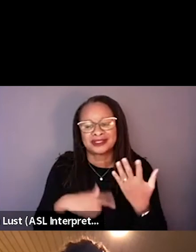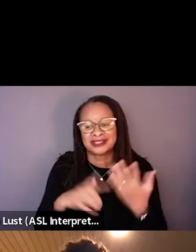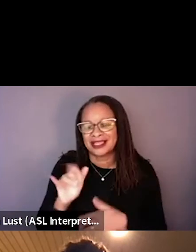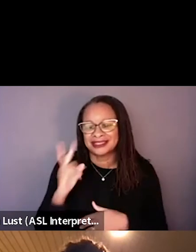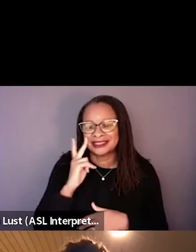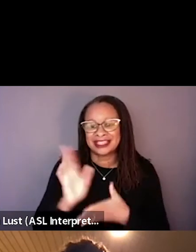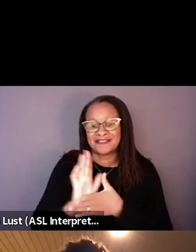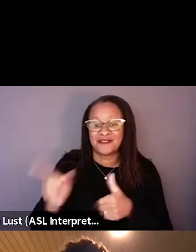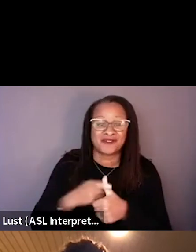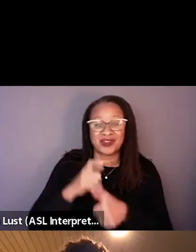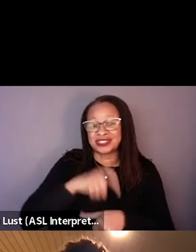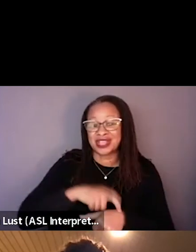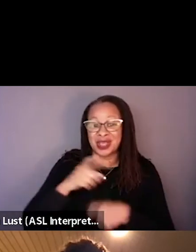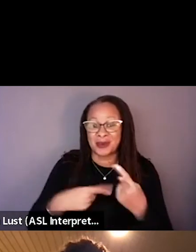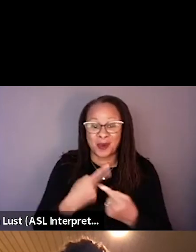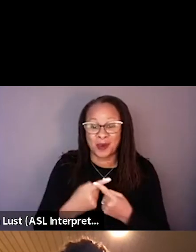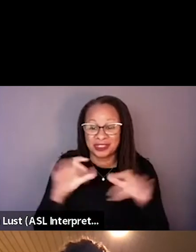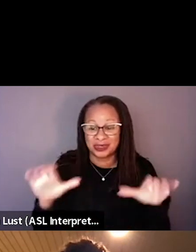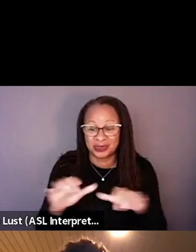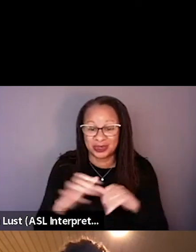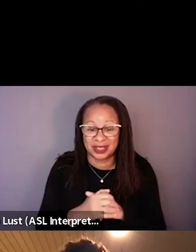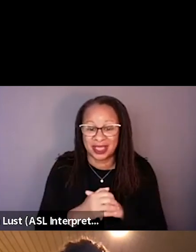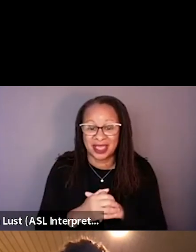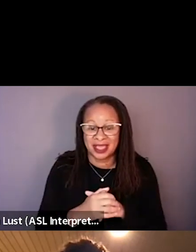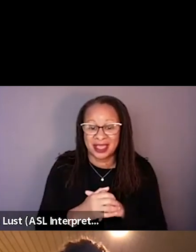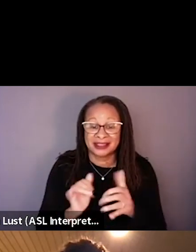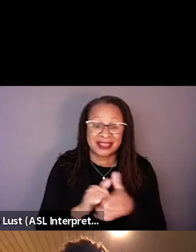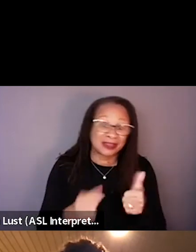for the first time when it, when you did and, and was that at the premiere? Or was it before?